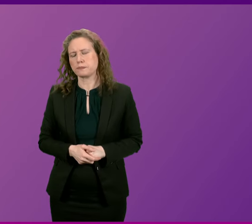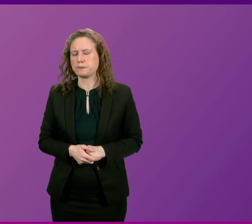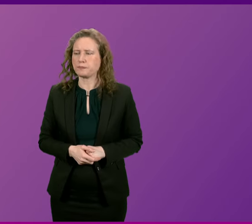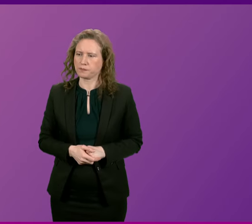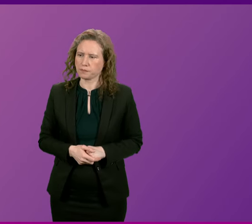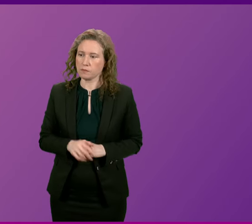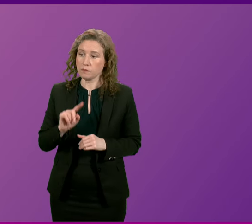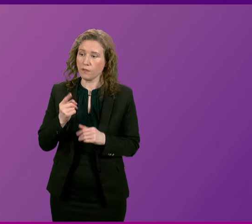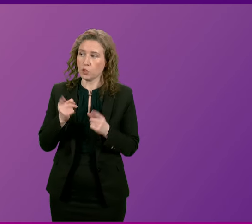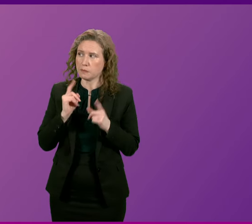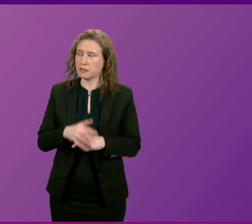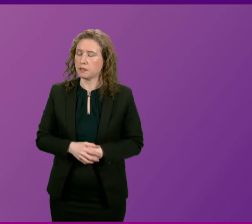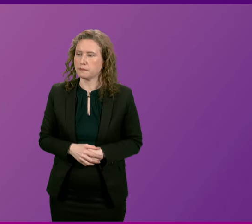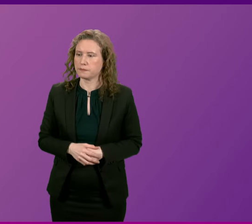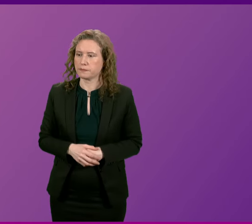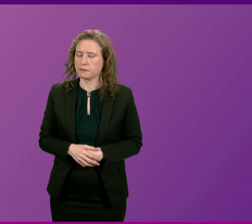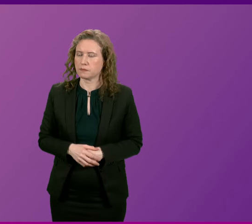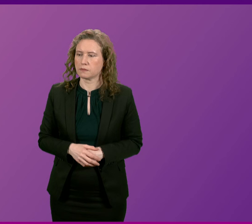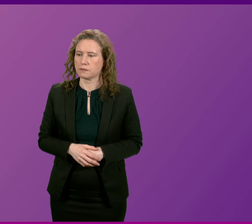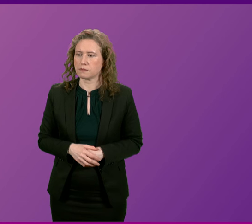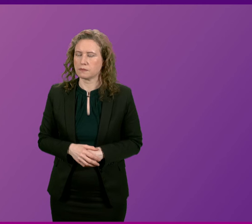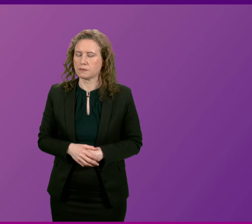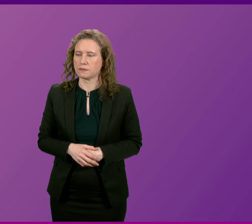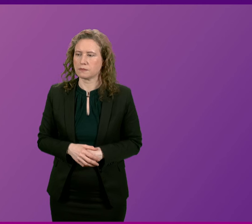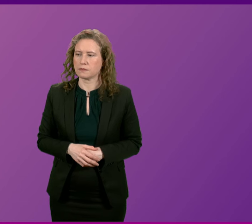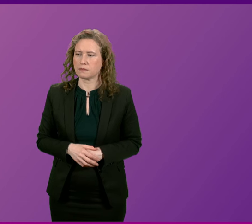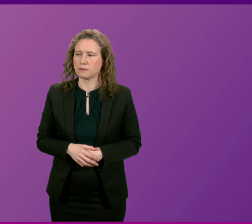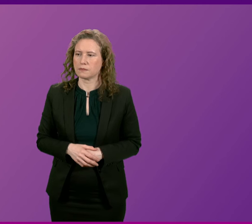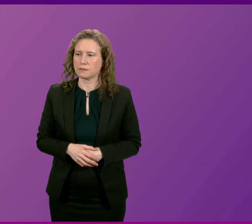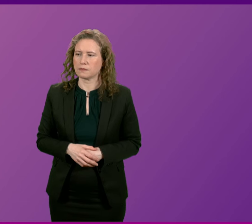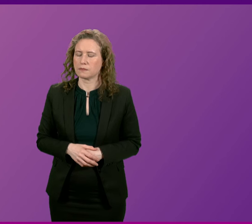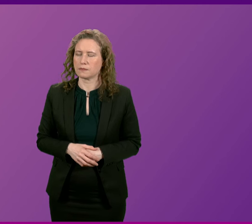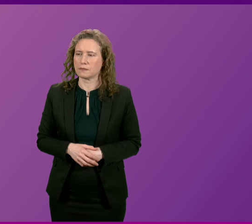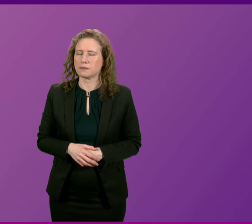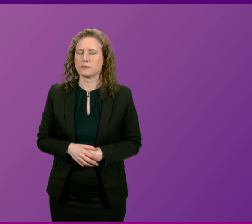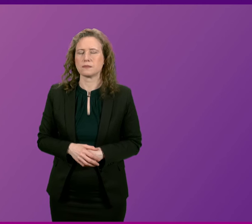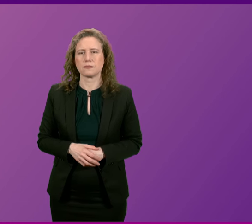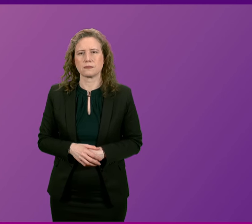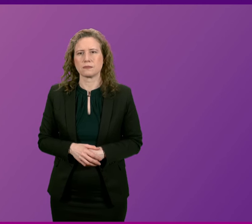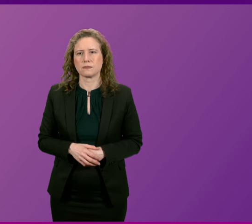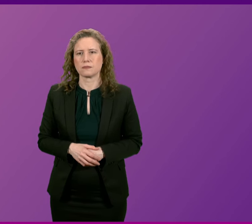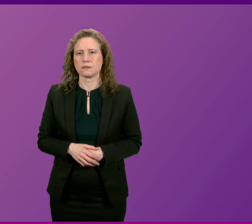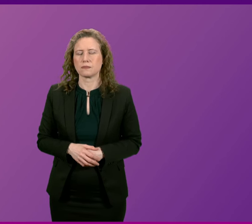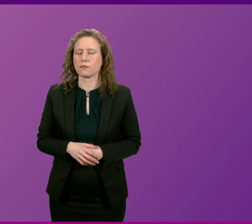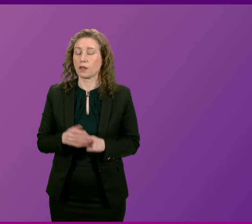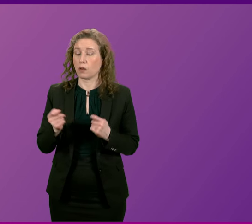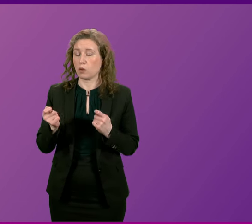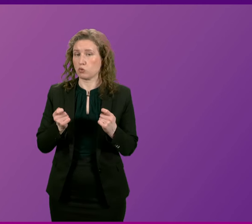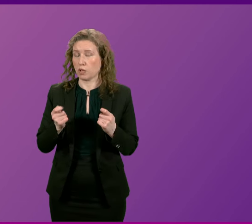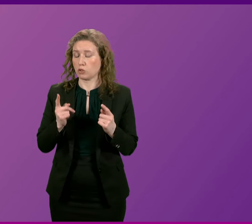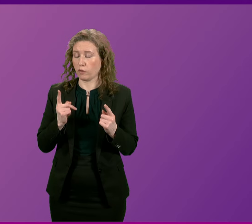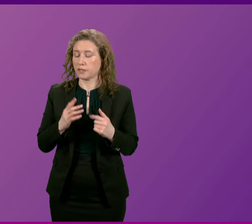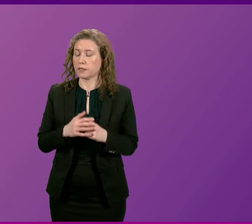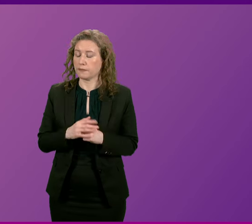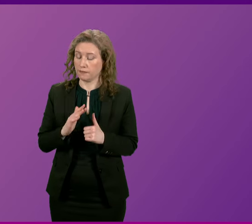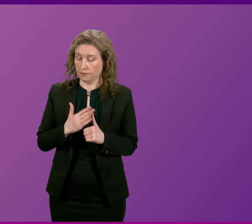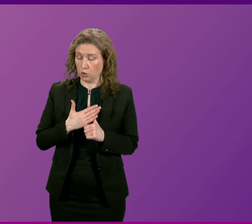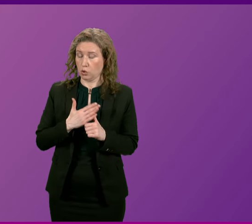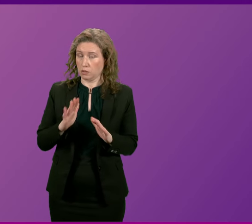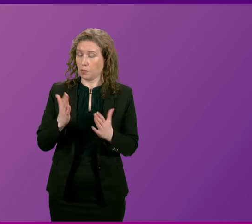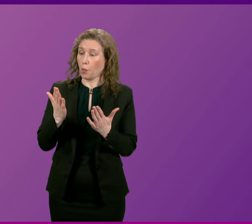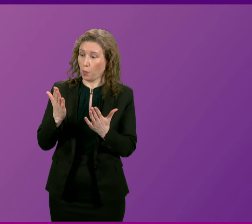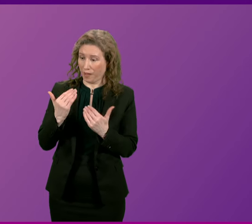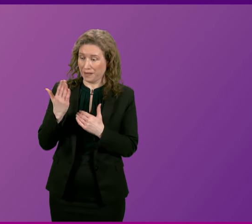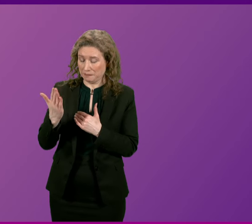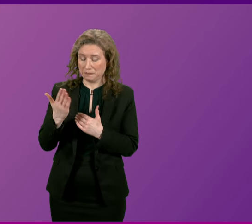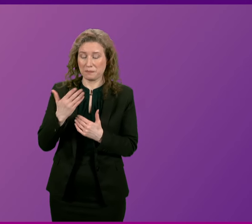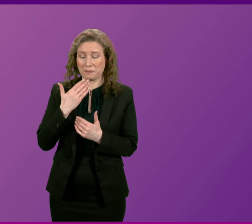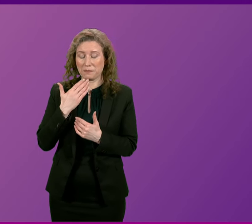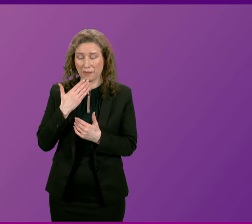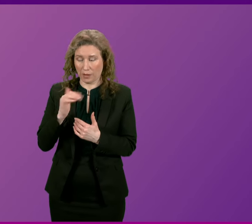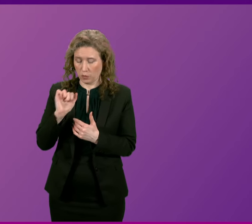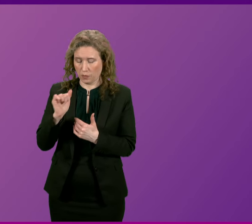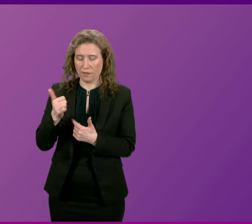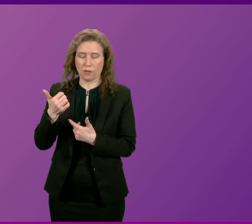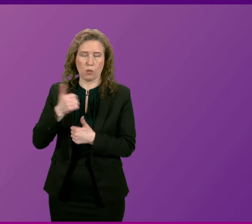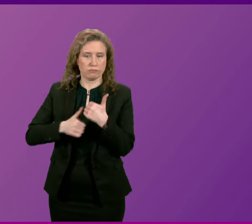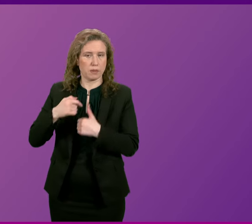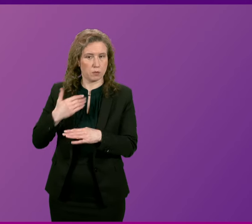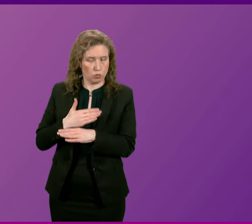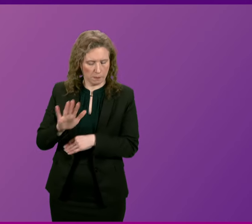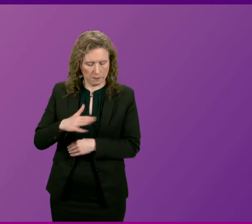First, let me welcome the remarks of Pauline McNeill and her welcome, which is appreciated.